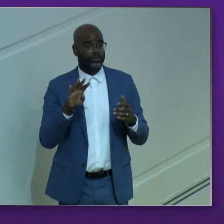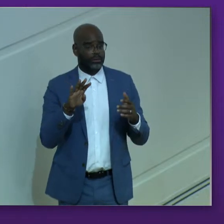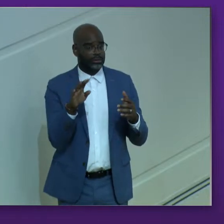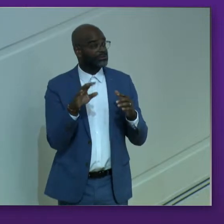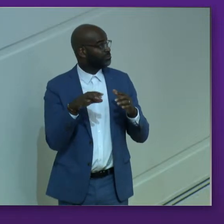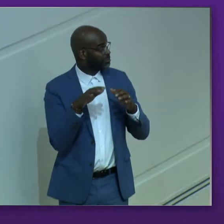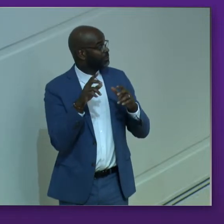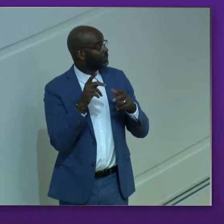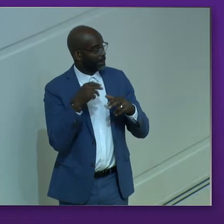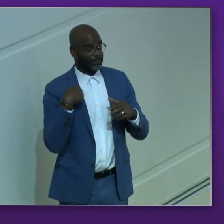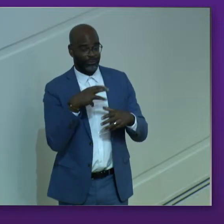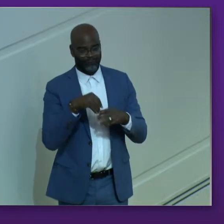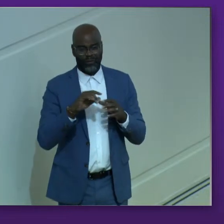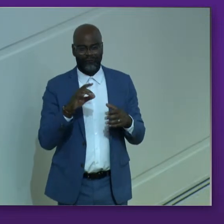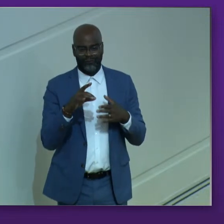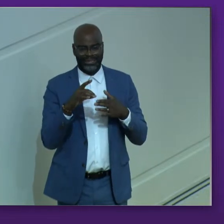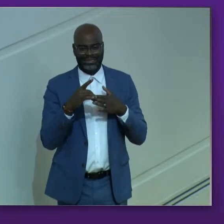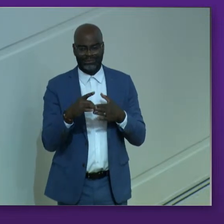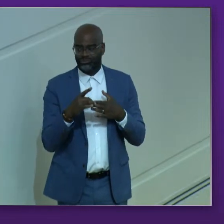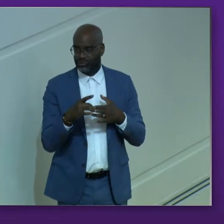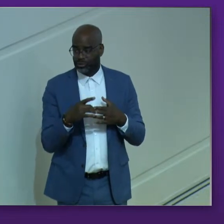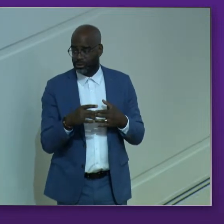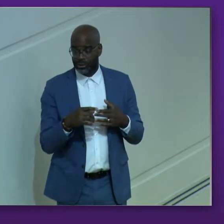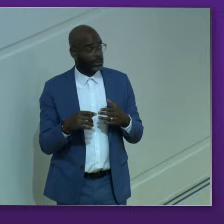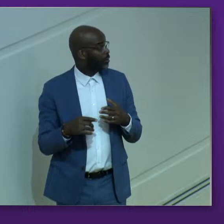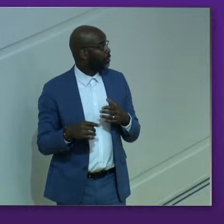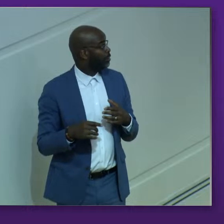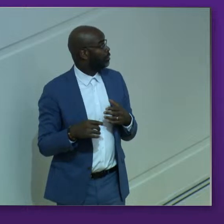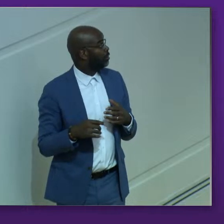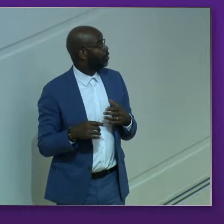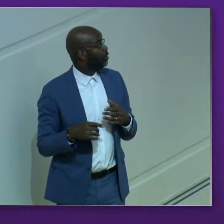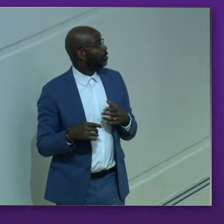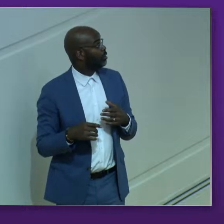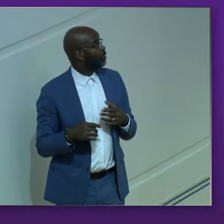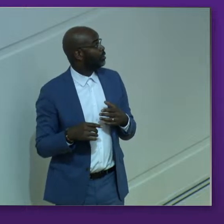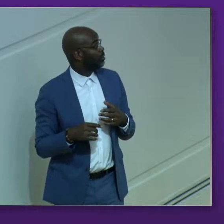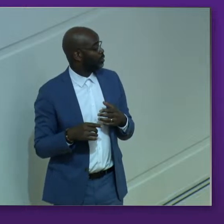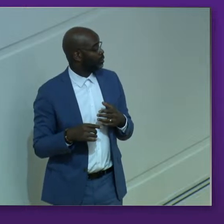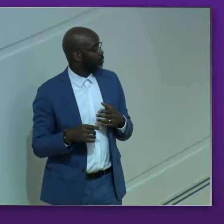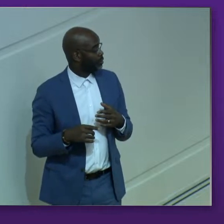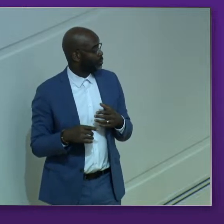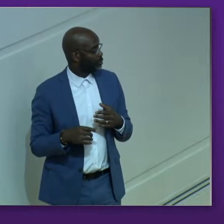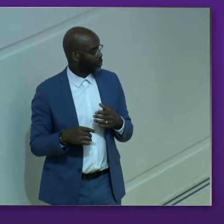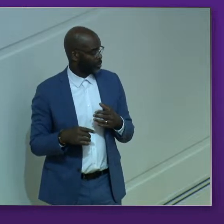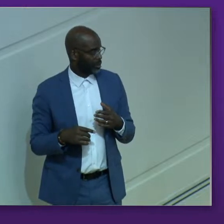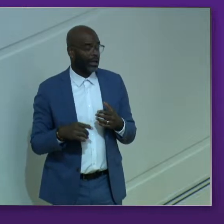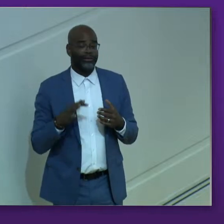EVERYBODY AT THE COLLEGE. WELCOME TO THE 24TH/25 GOVERNANCE MEMBERS. YOU WILL